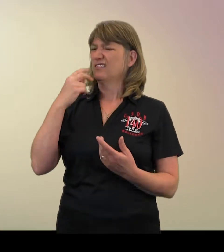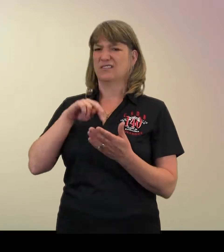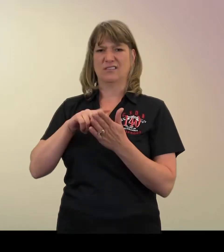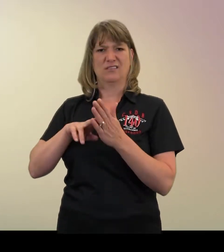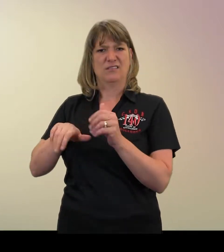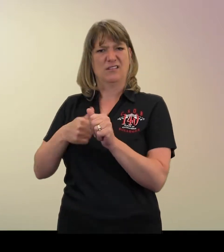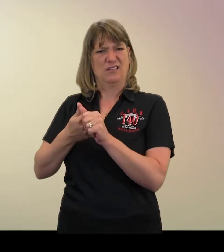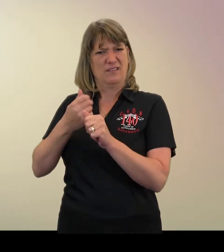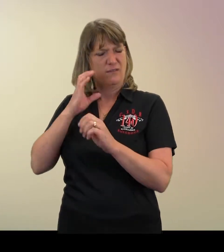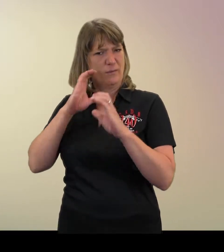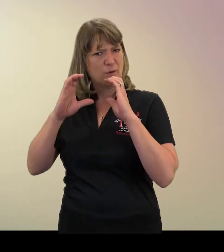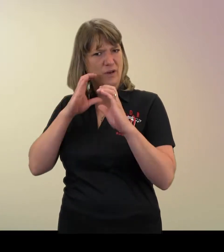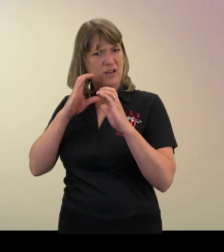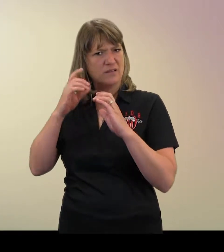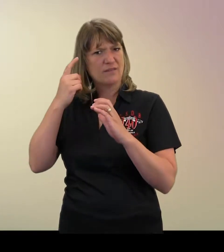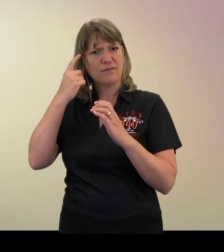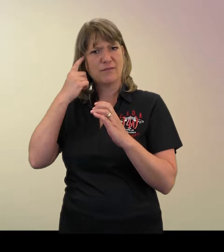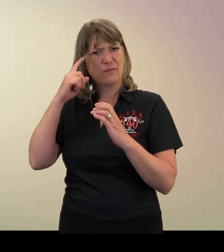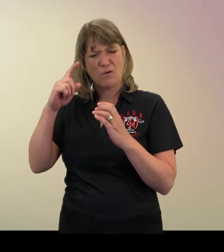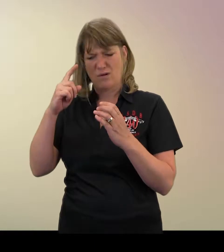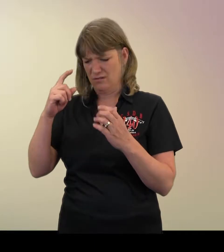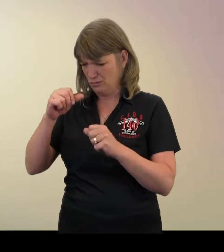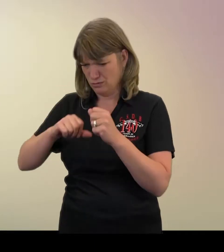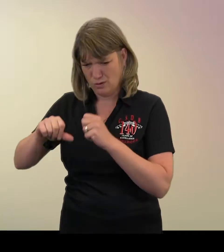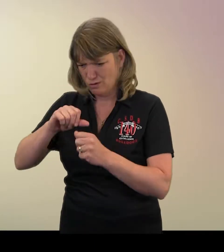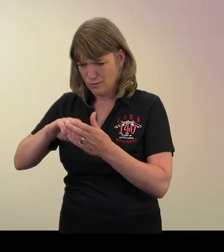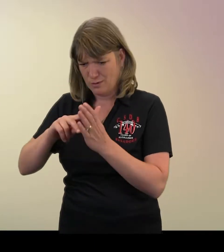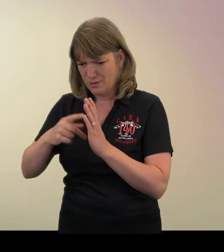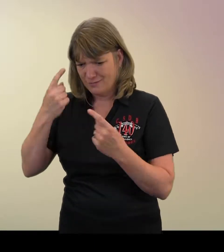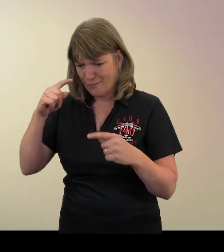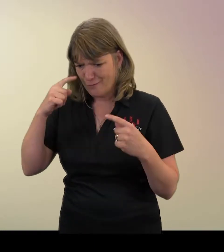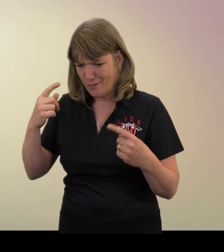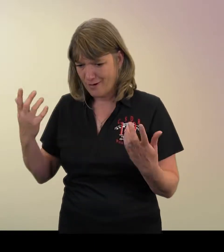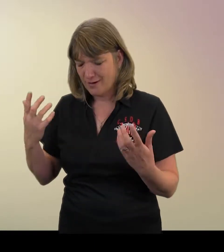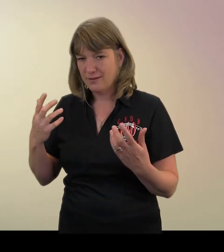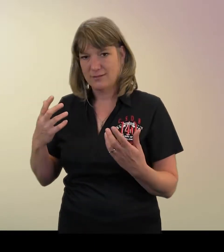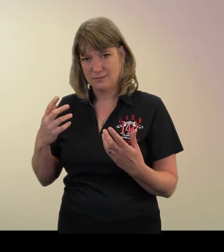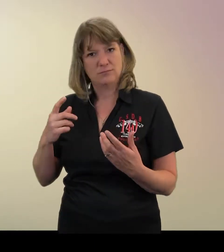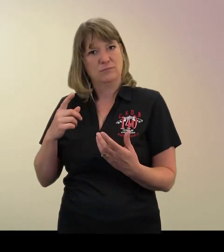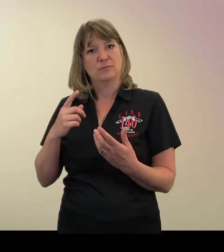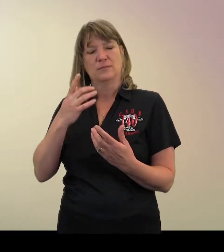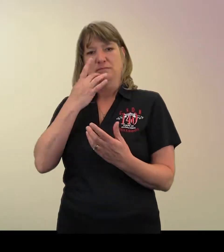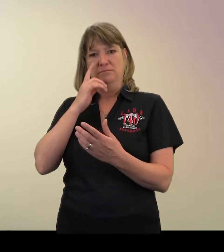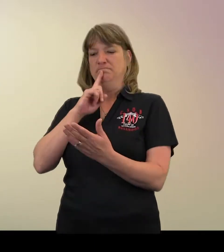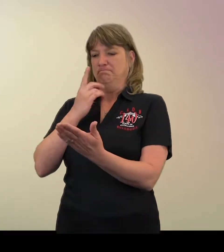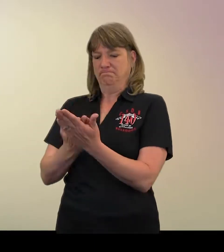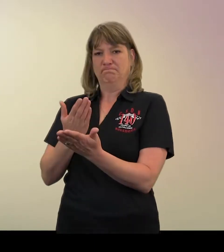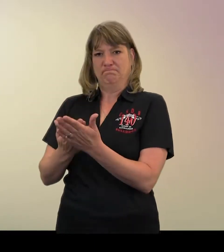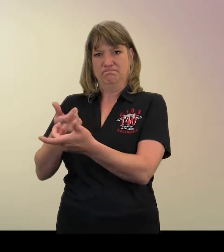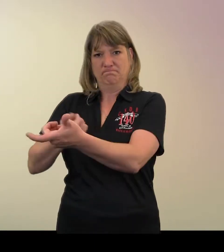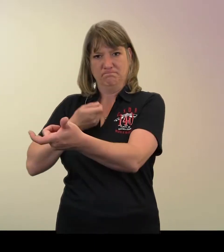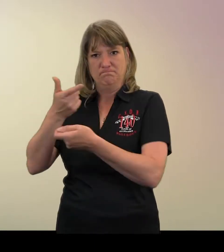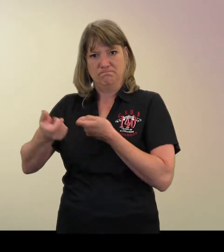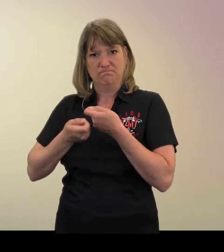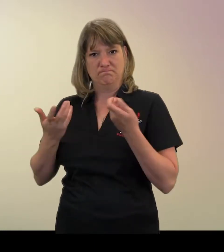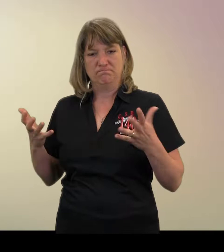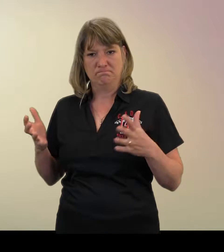of communicating for an entirely social purpose, rather than just trying to gather facts.